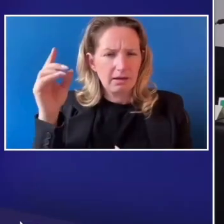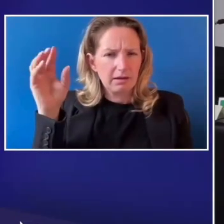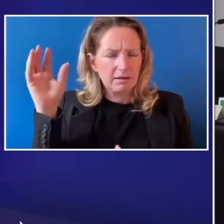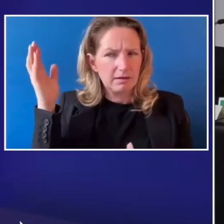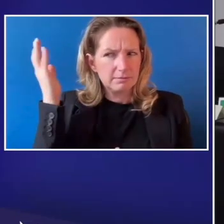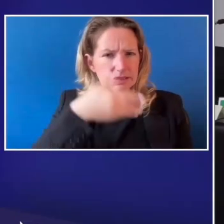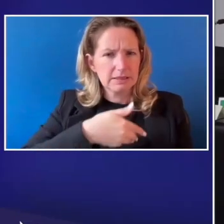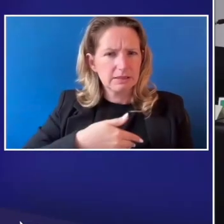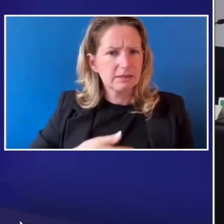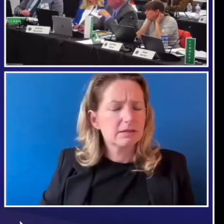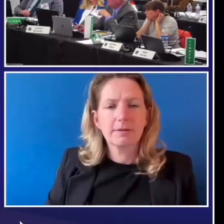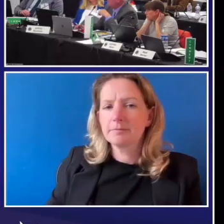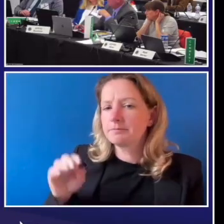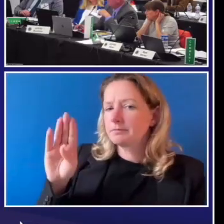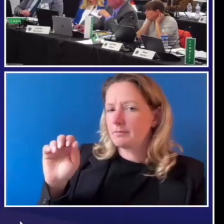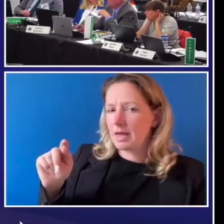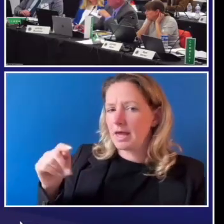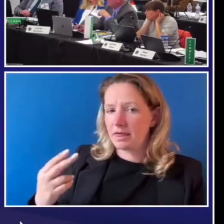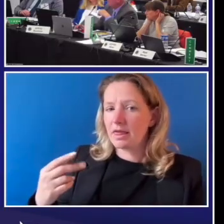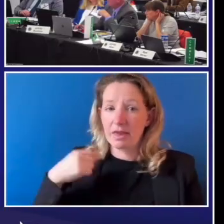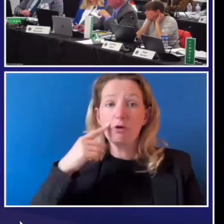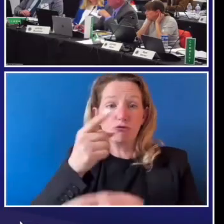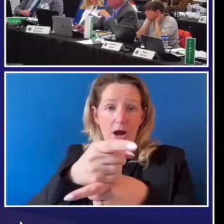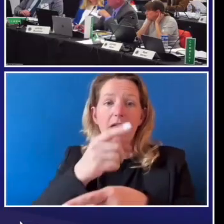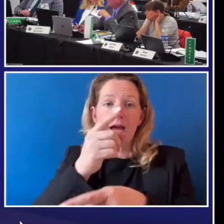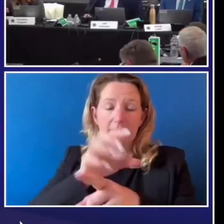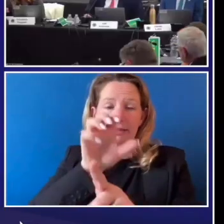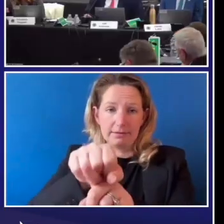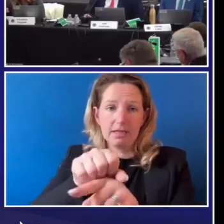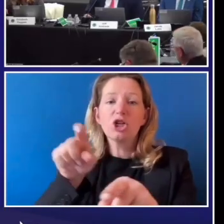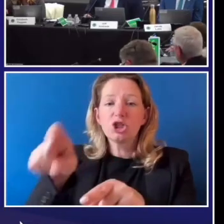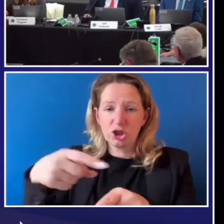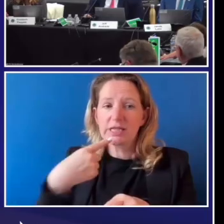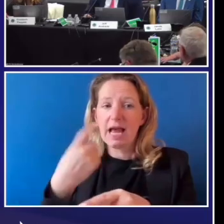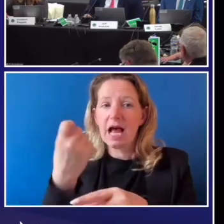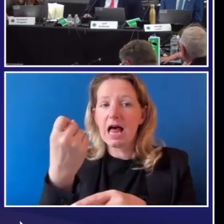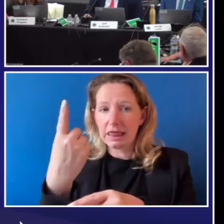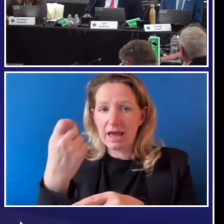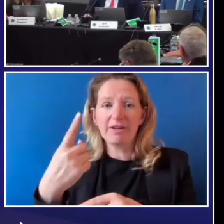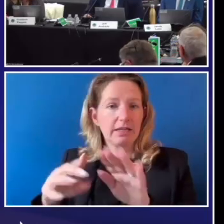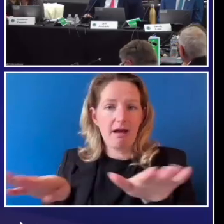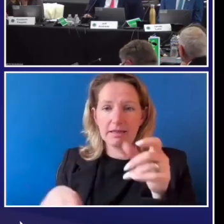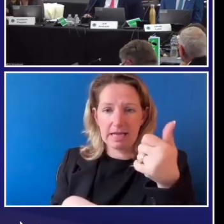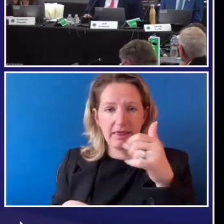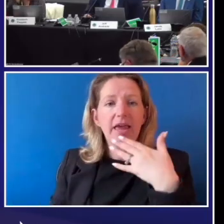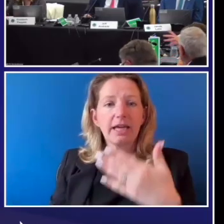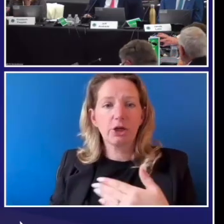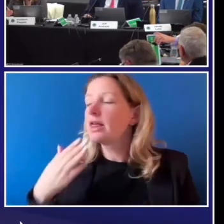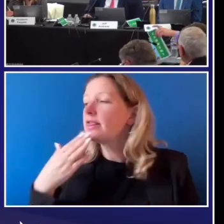Beth? No, I think that that's right. It should be it should say 11 instead of 10. Thank you. Thank you, Jeffrey. Thank you, Beth.